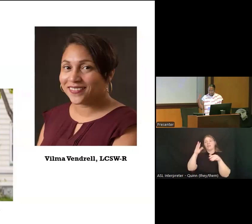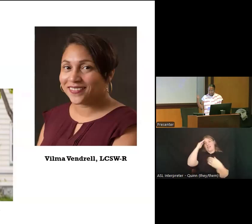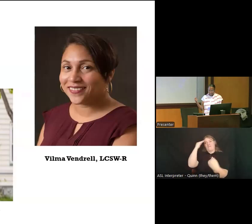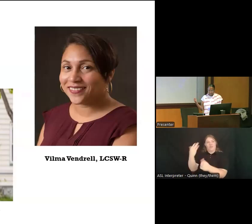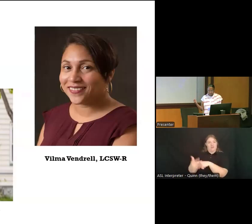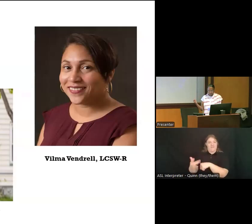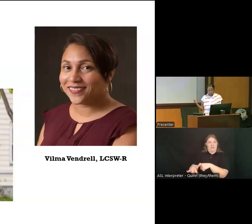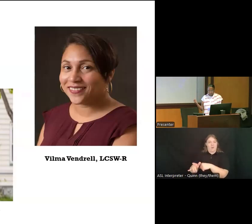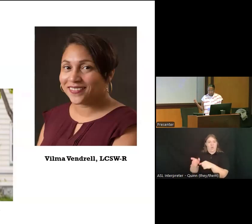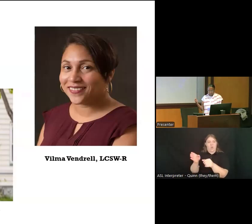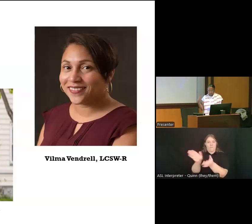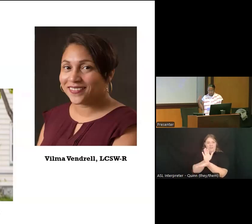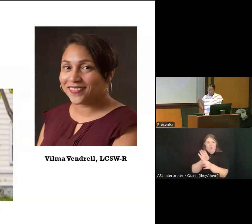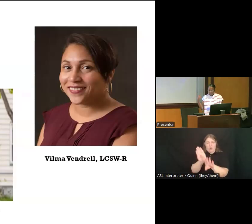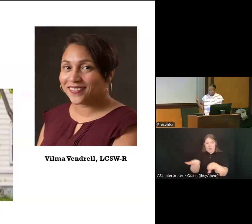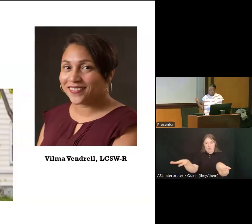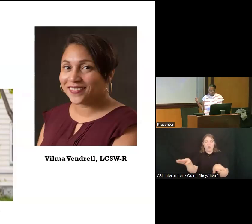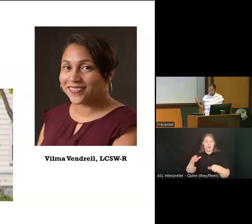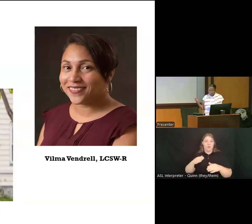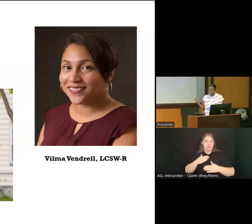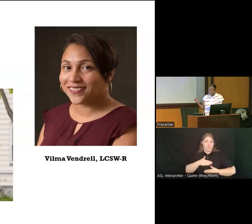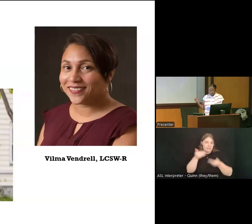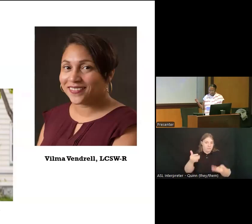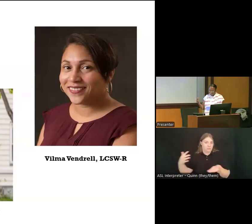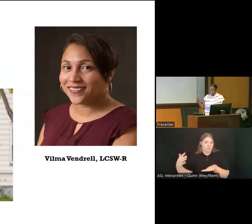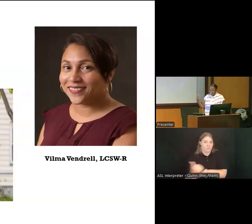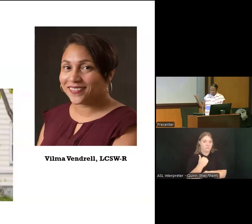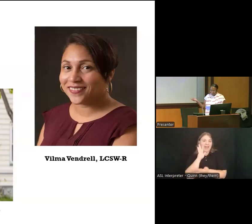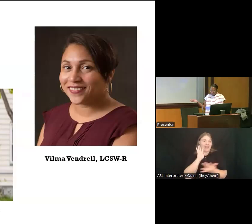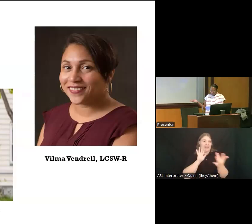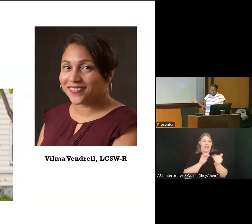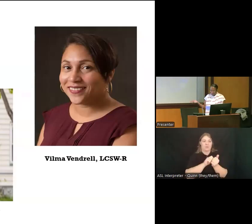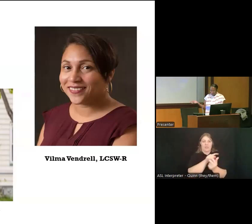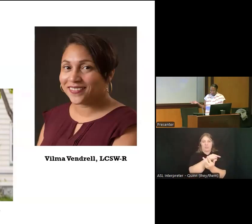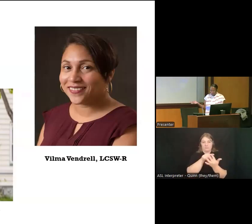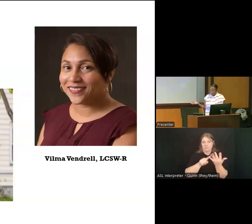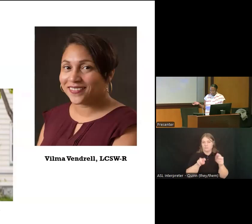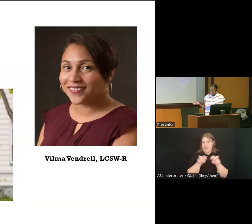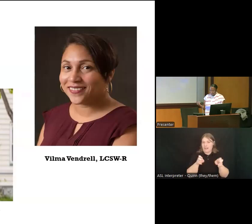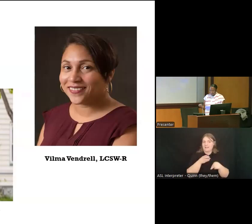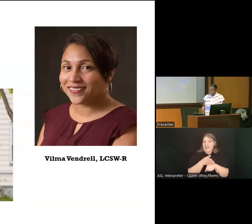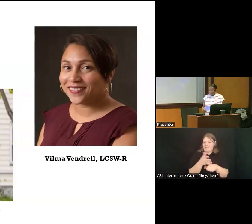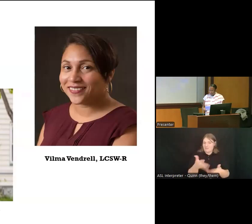take that and make sure that you connect with them after next we have S IIA Johnson a native